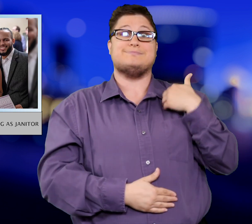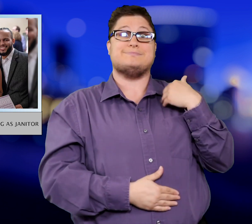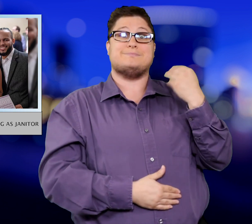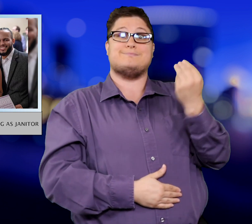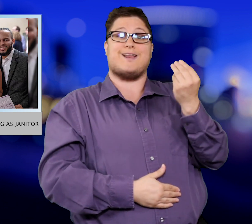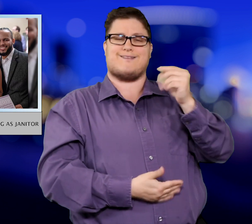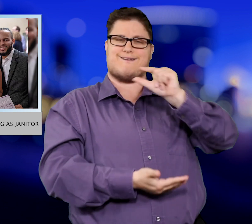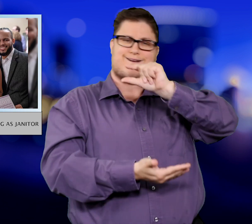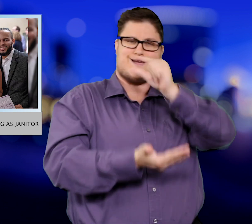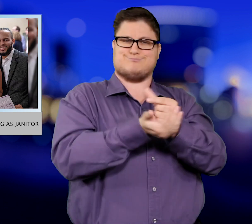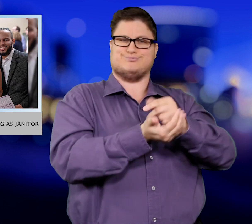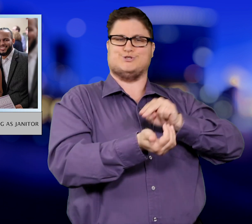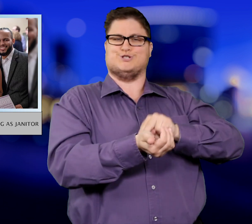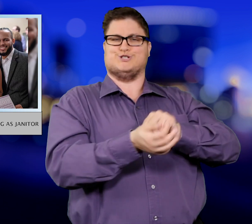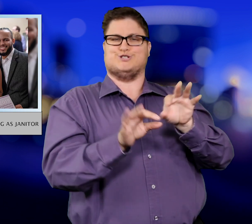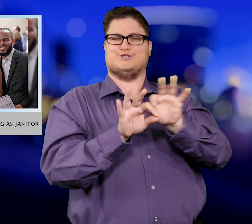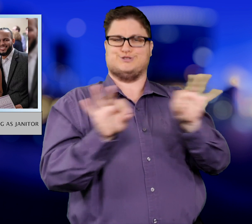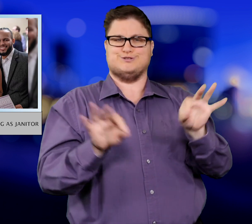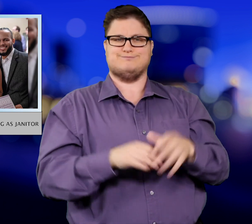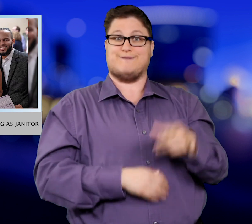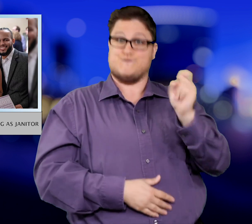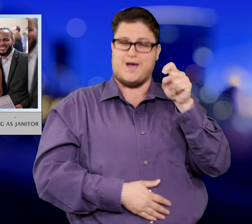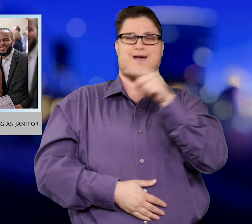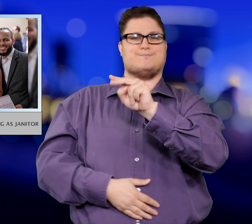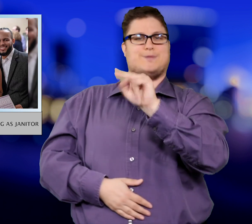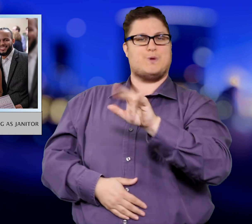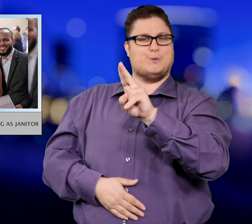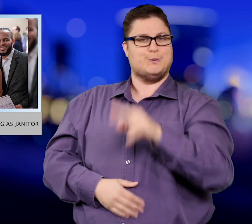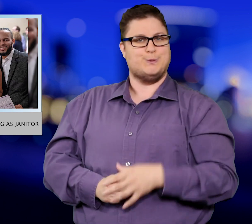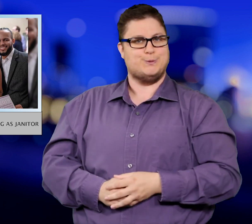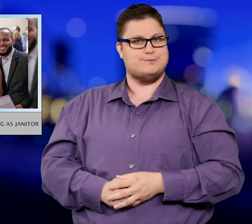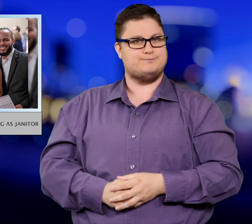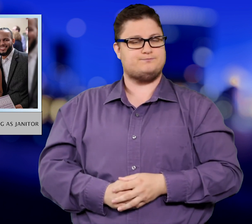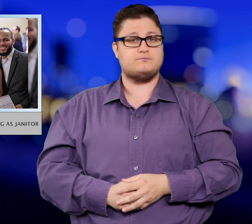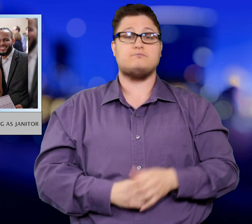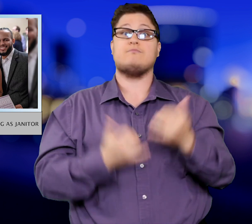On Monday Baez got his nursing degree from there.